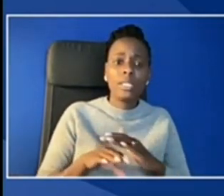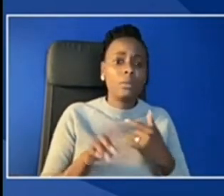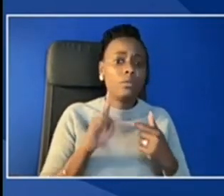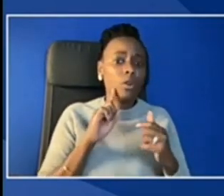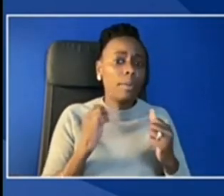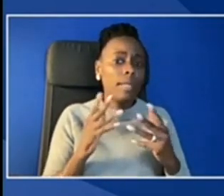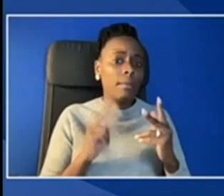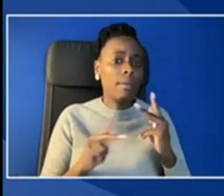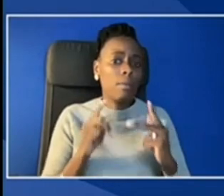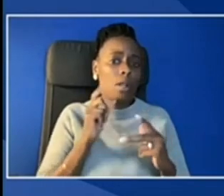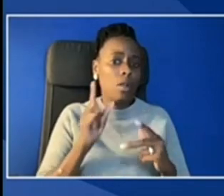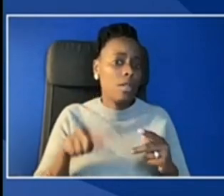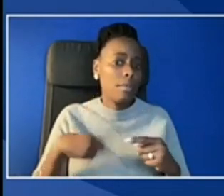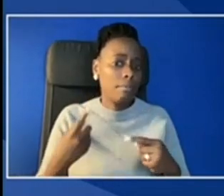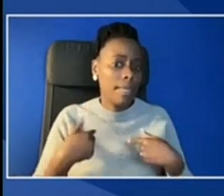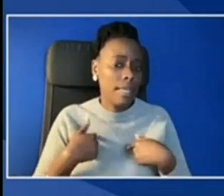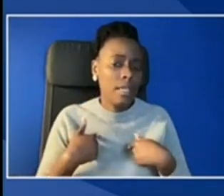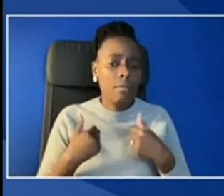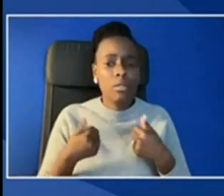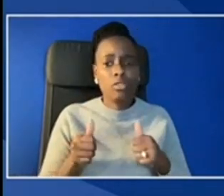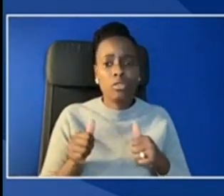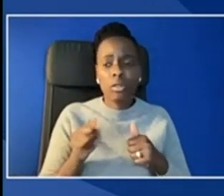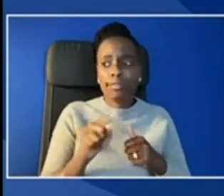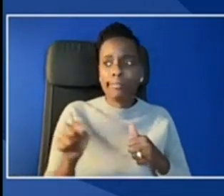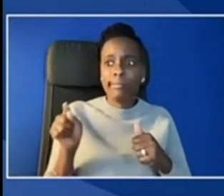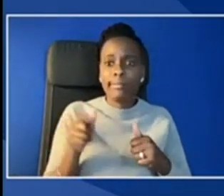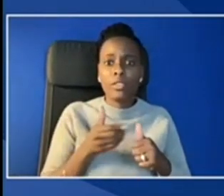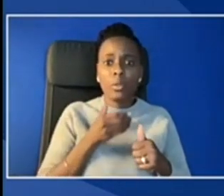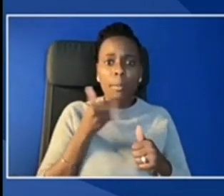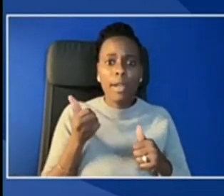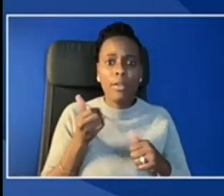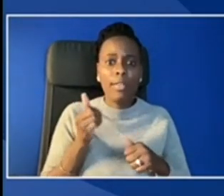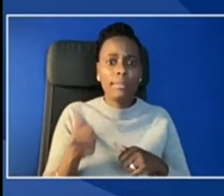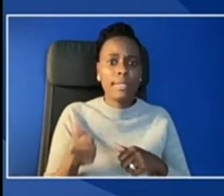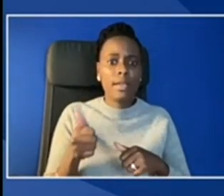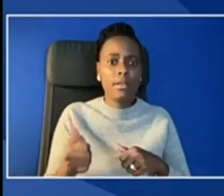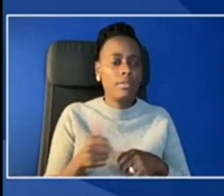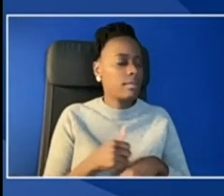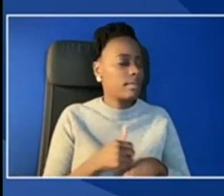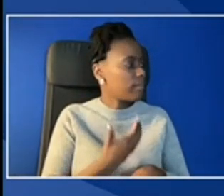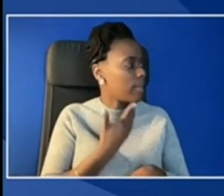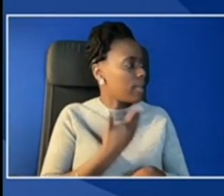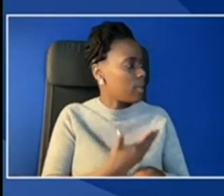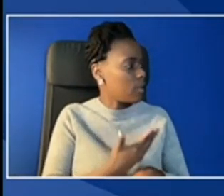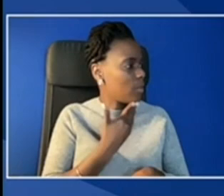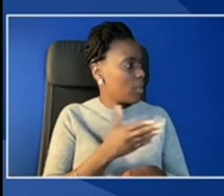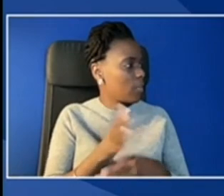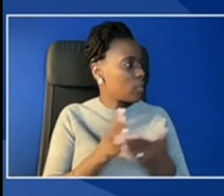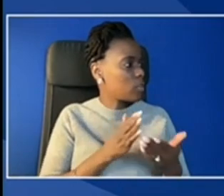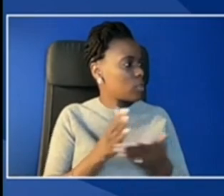better themselves. Thank you. Thank you, Charles, and thank you for your service. Brady, who do we have next?